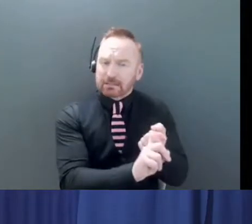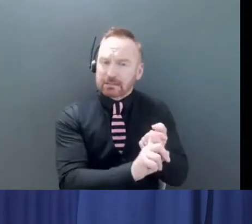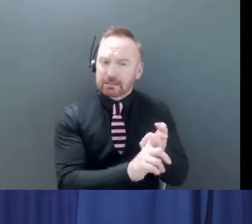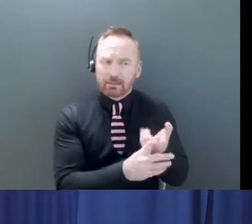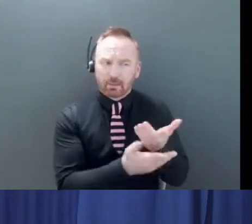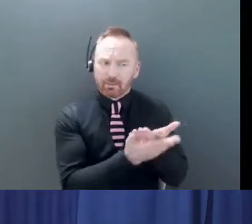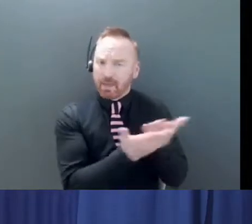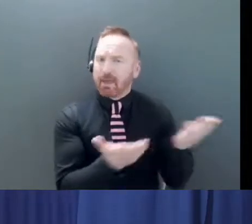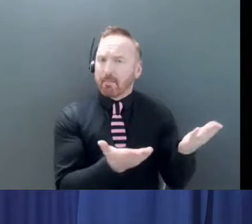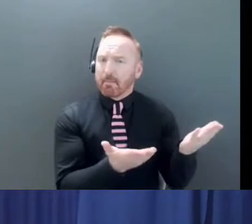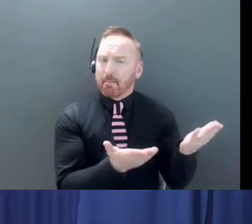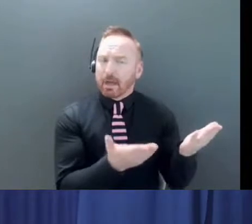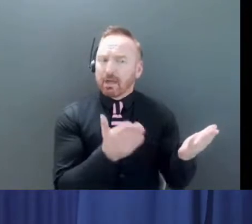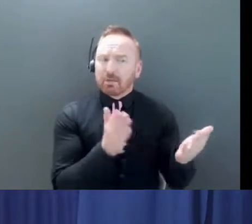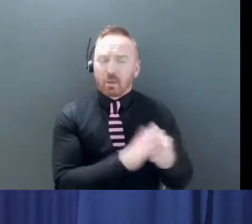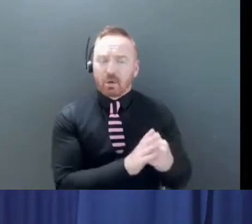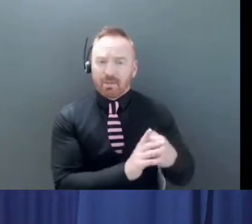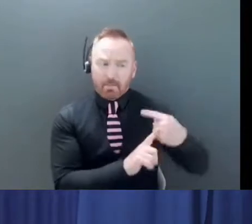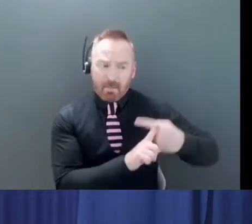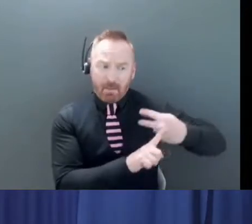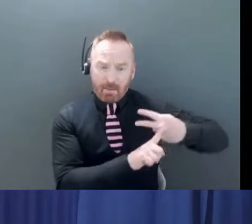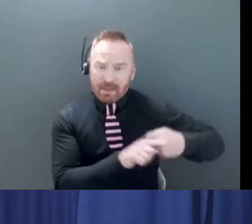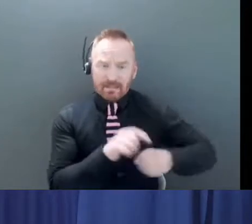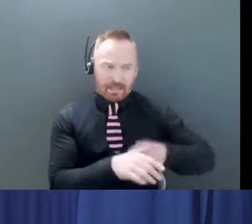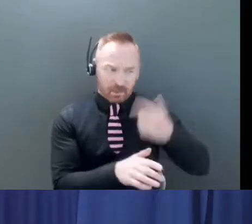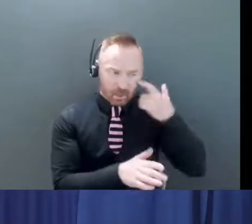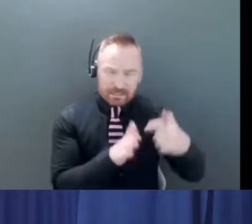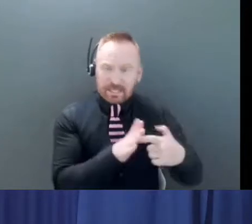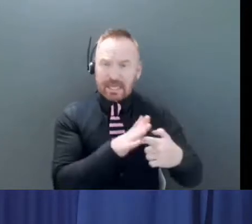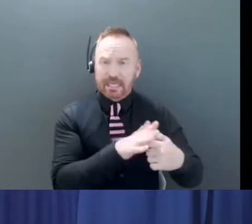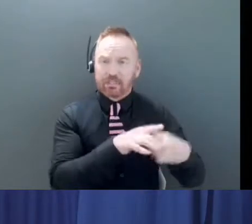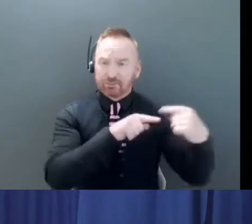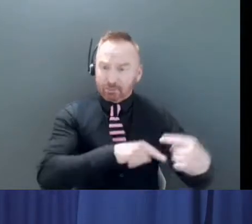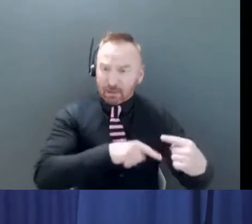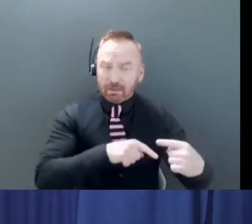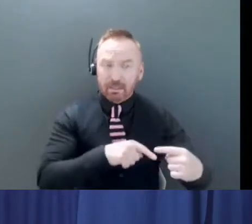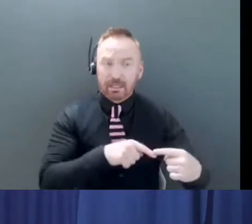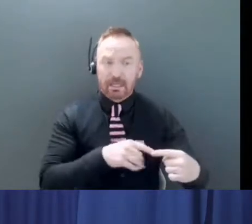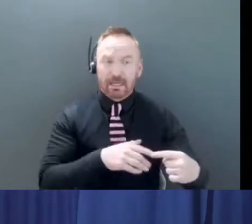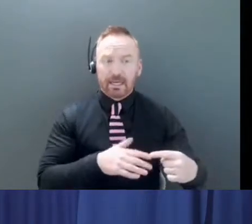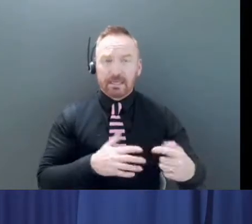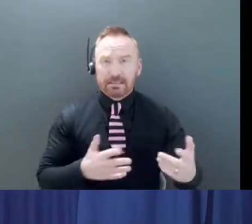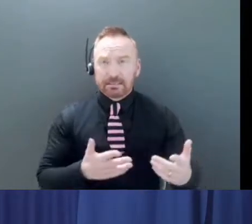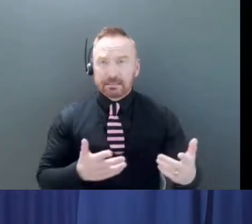watching them struggle and to